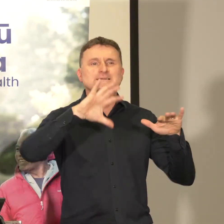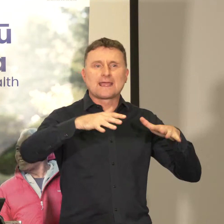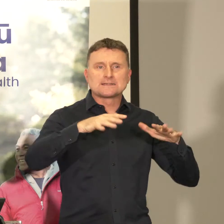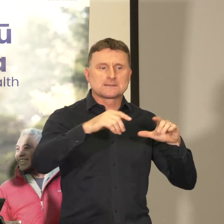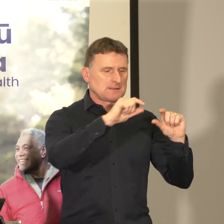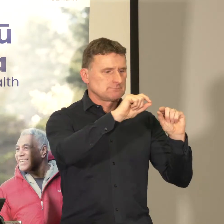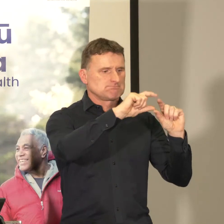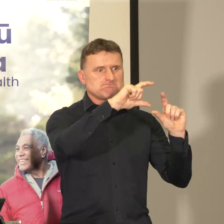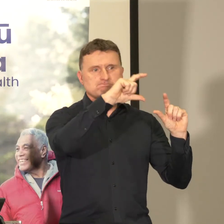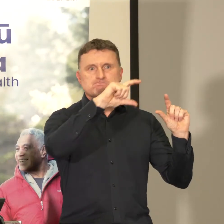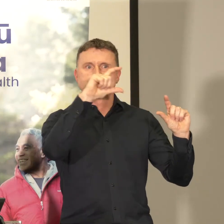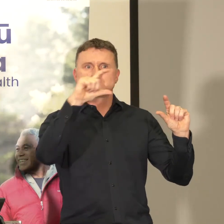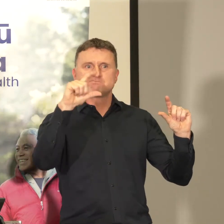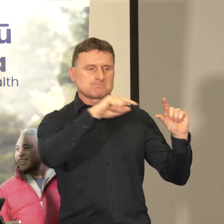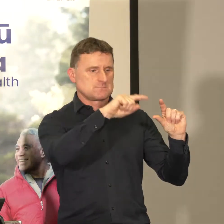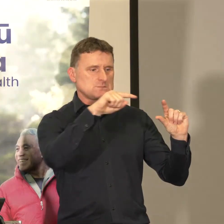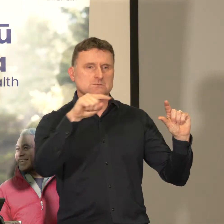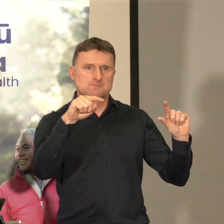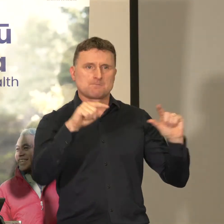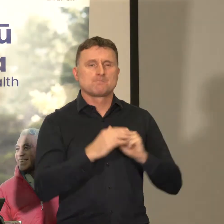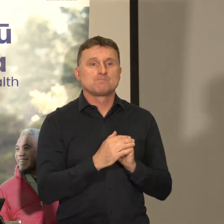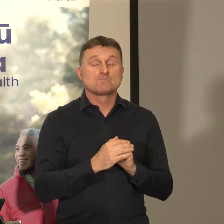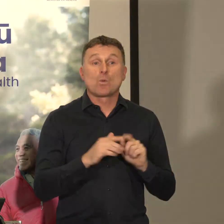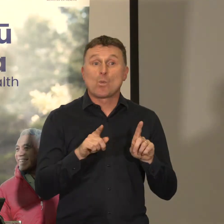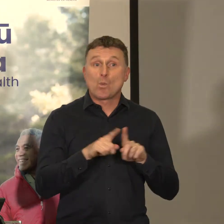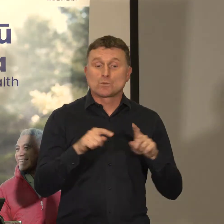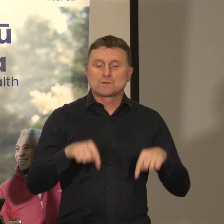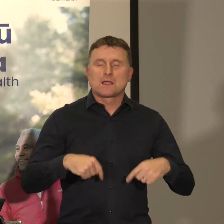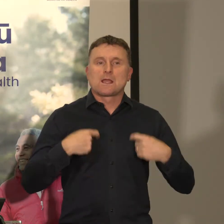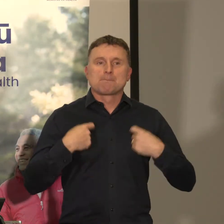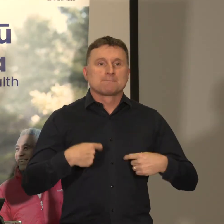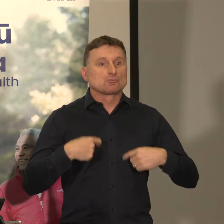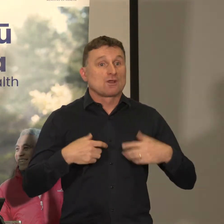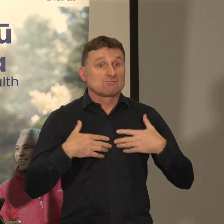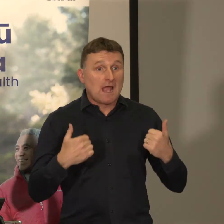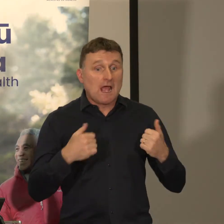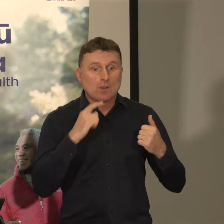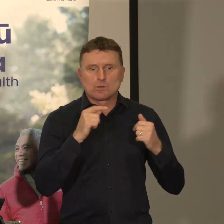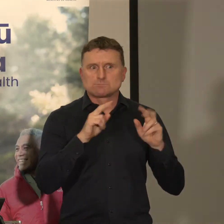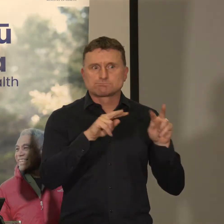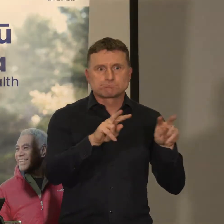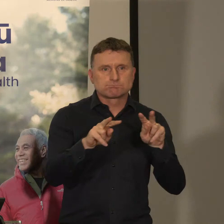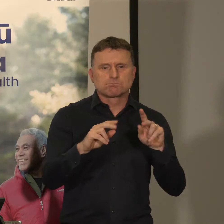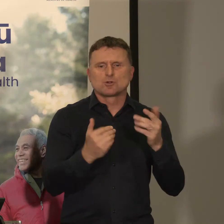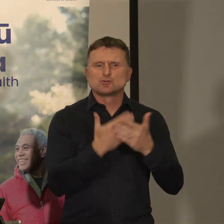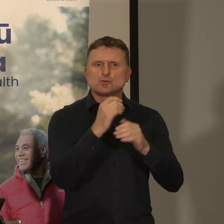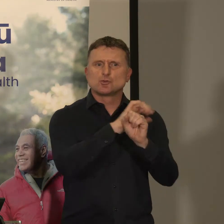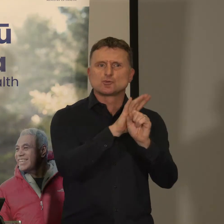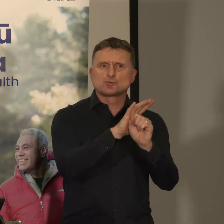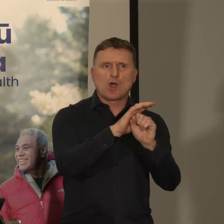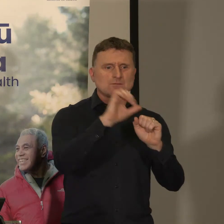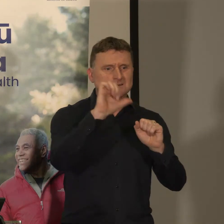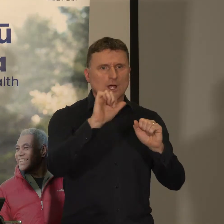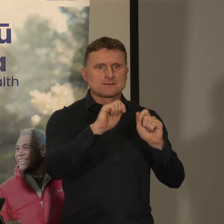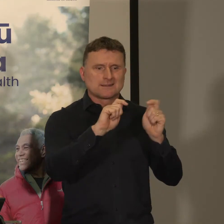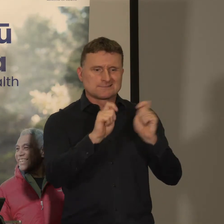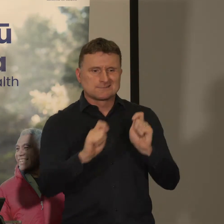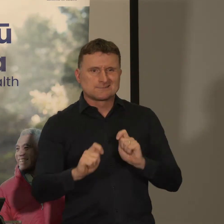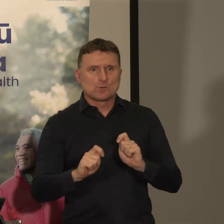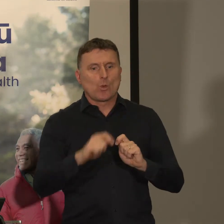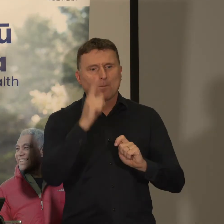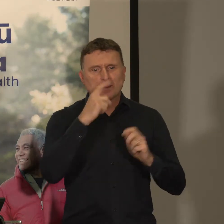very wide. The ministry will